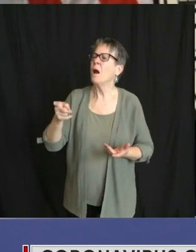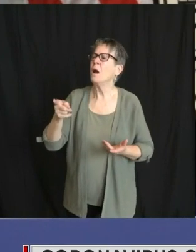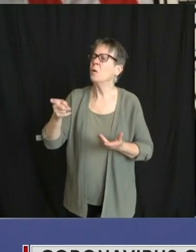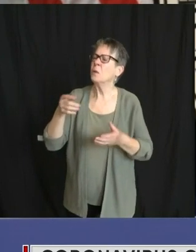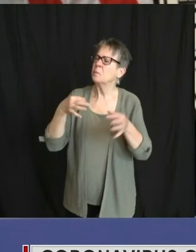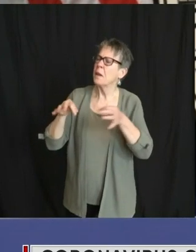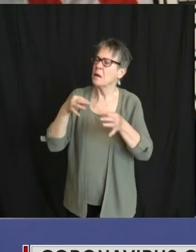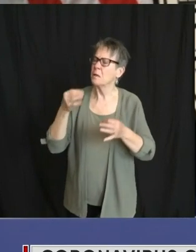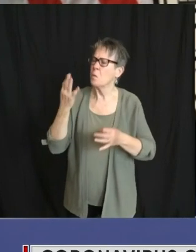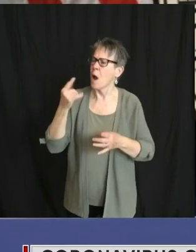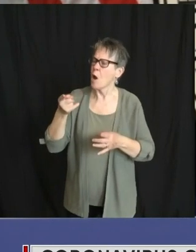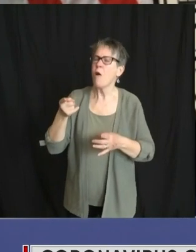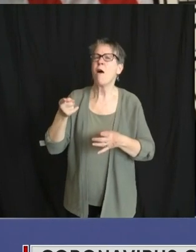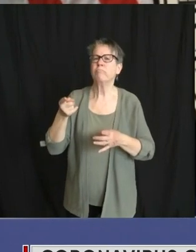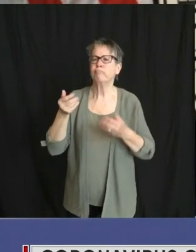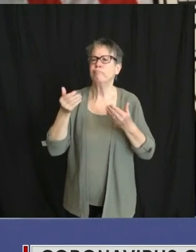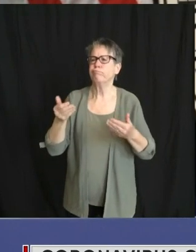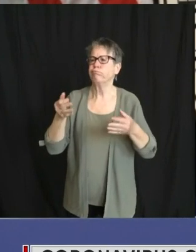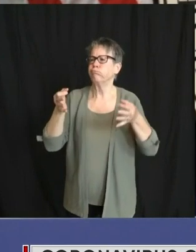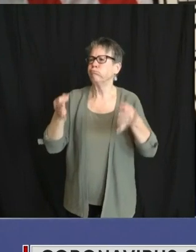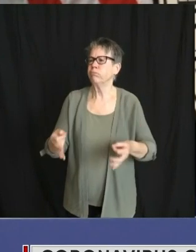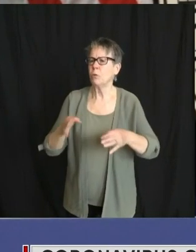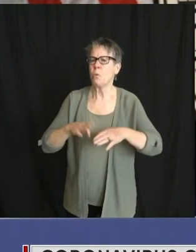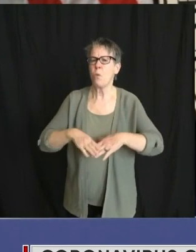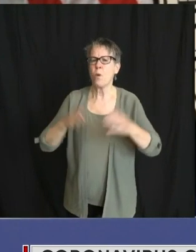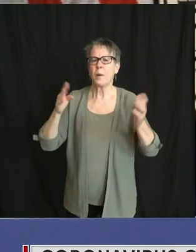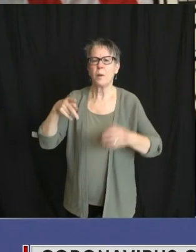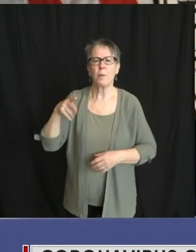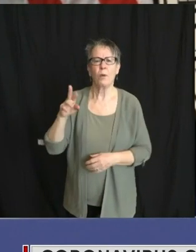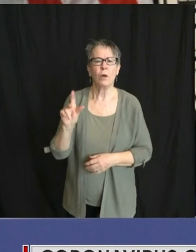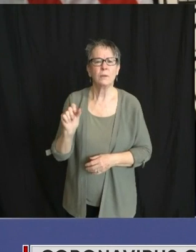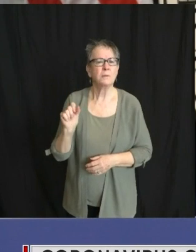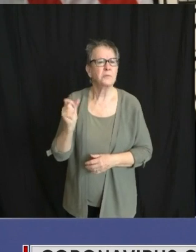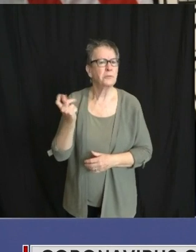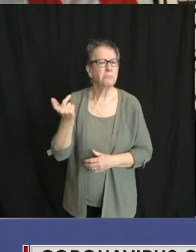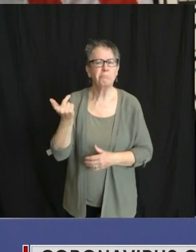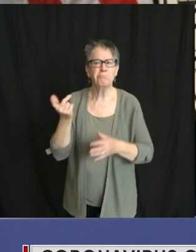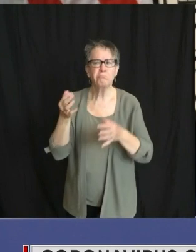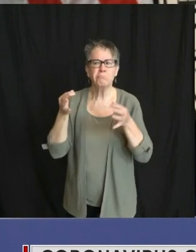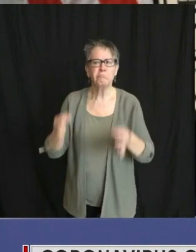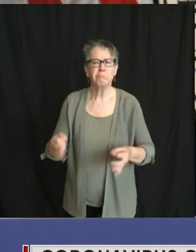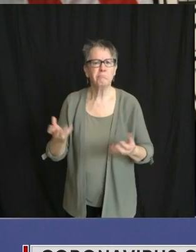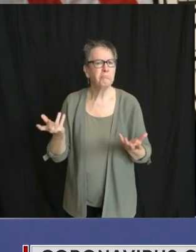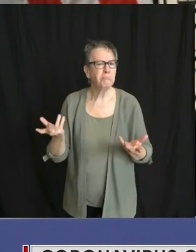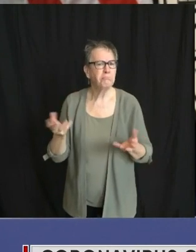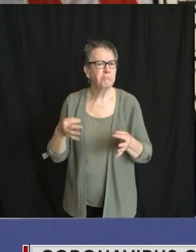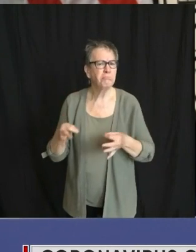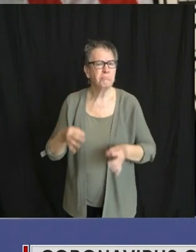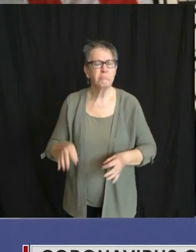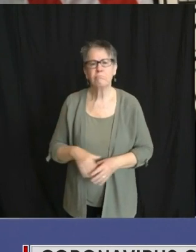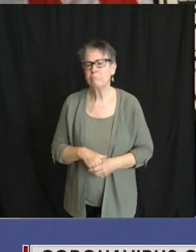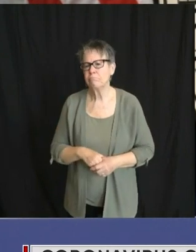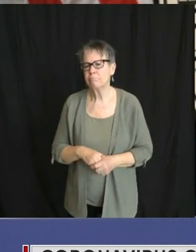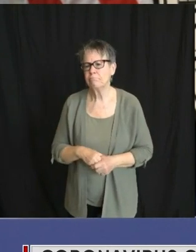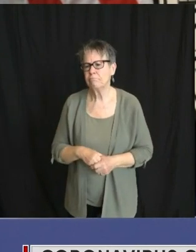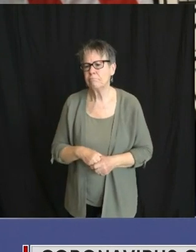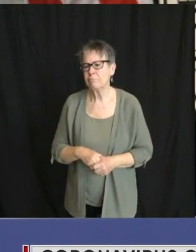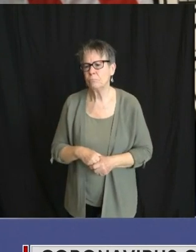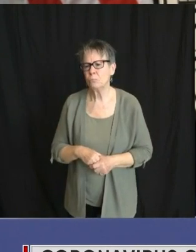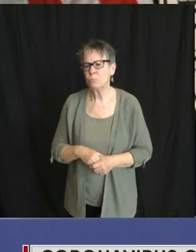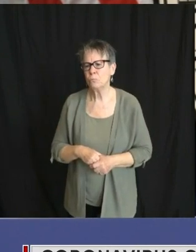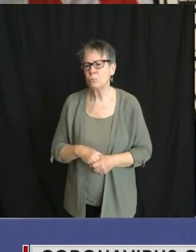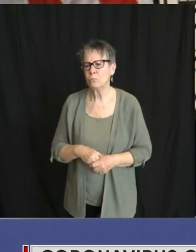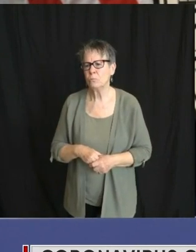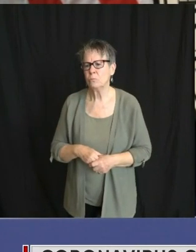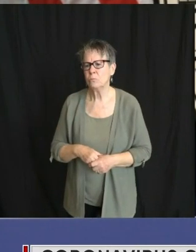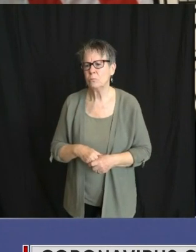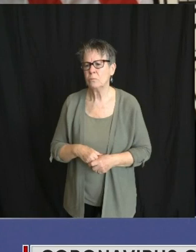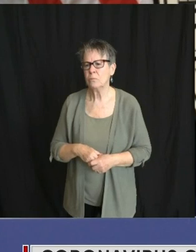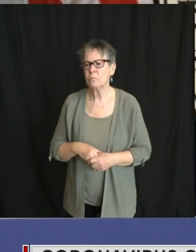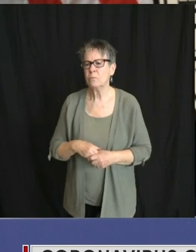AND YOU HAVE REOPENED THE